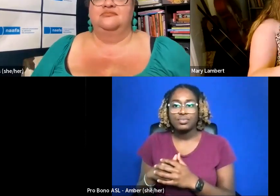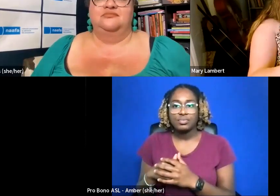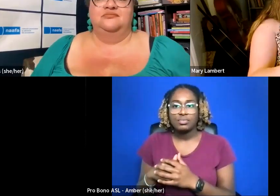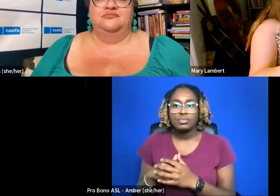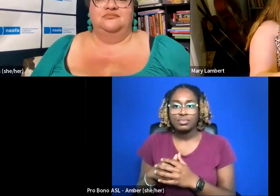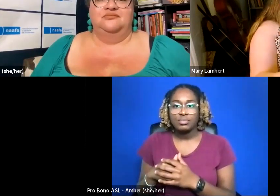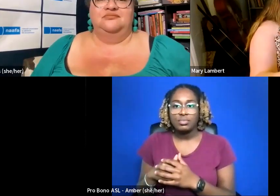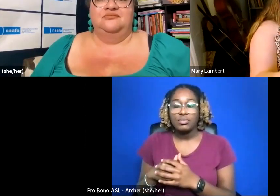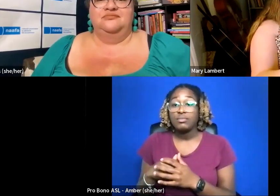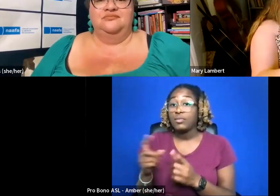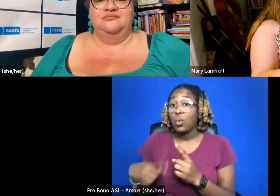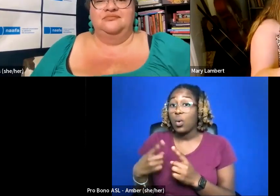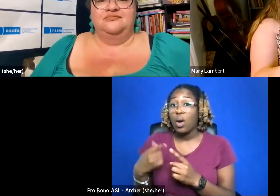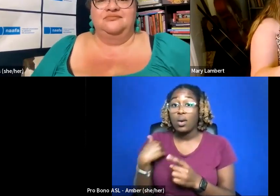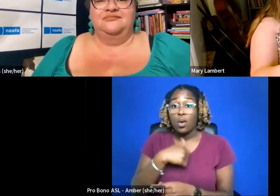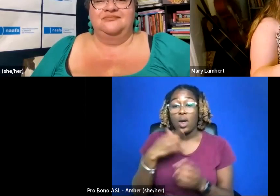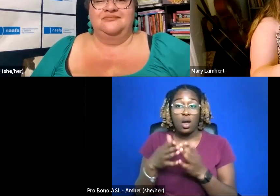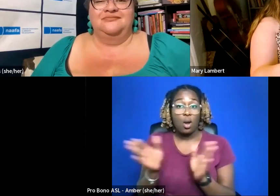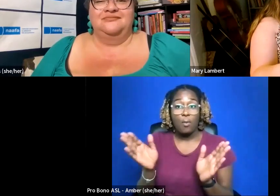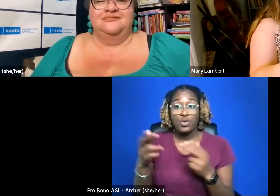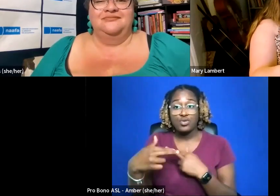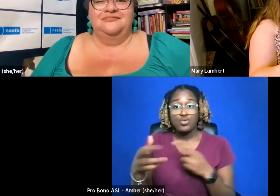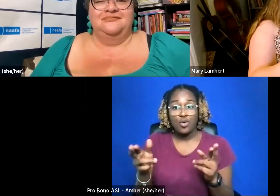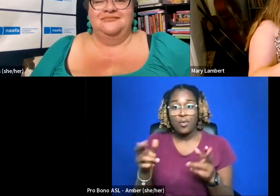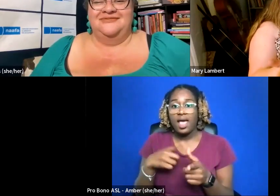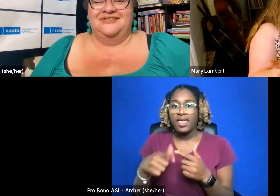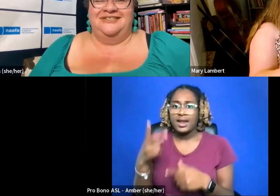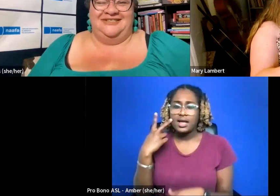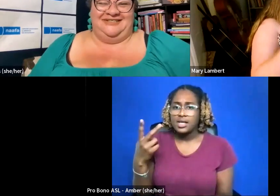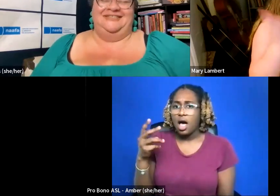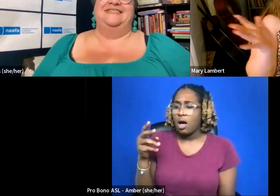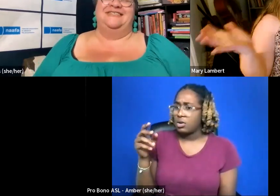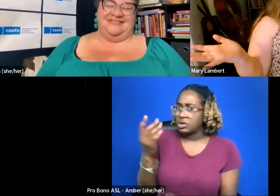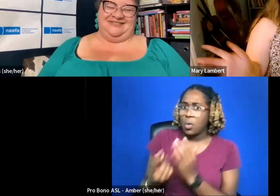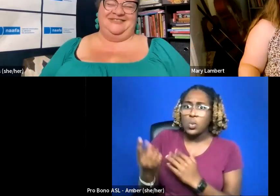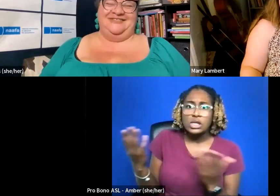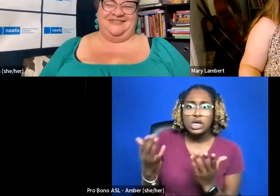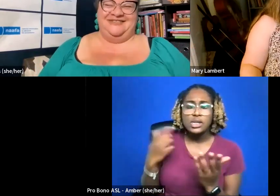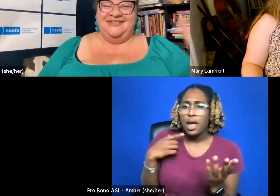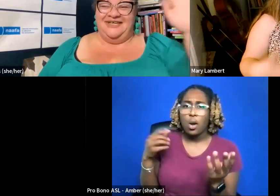when we opened to the room and Marilyn Juan was here, I was like, what the fuck? Like, that's so cool. That's really neat. Like, it's